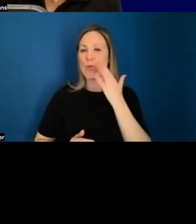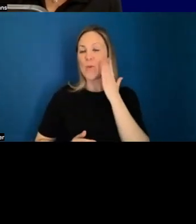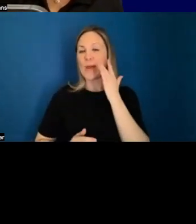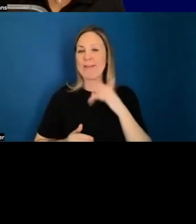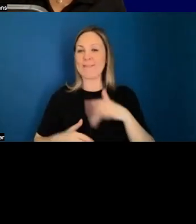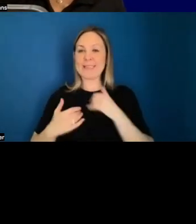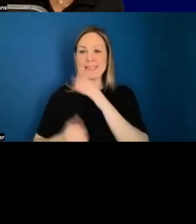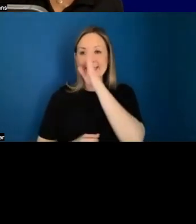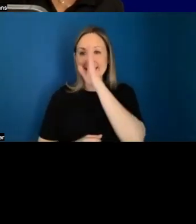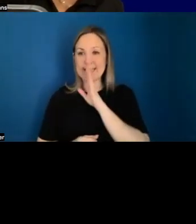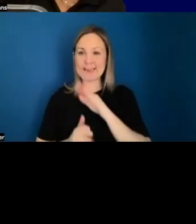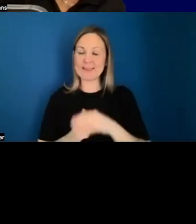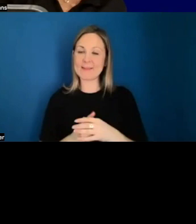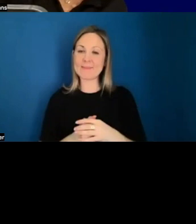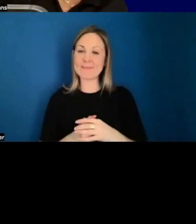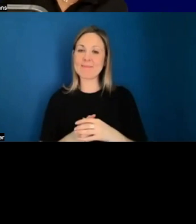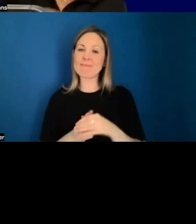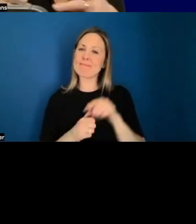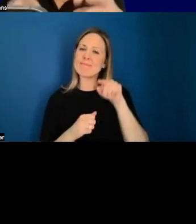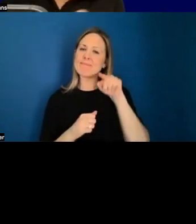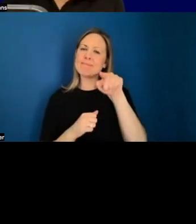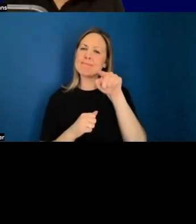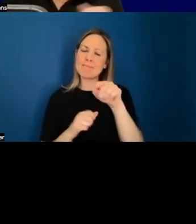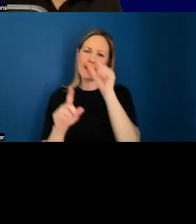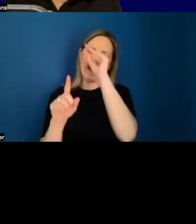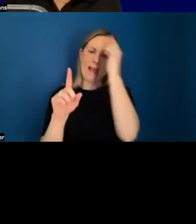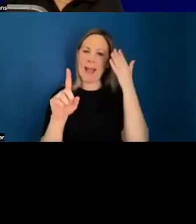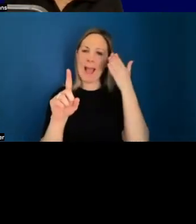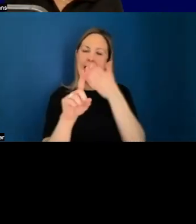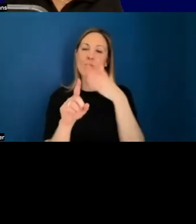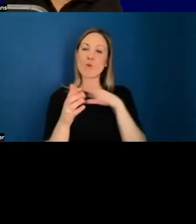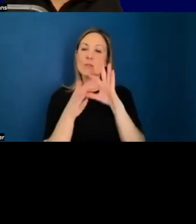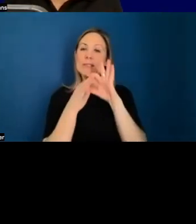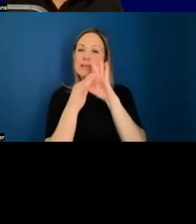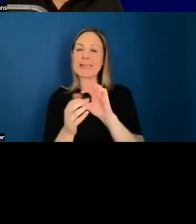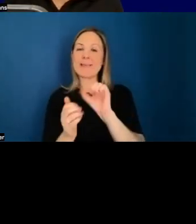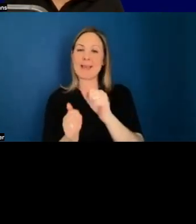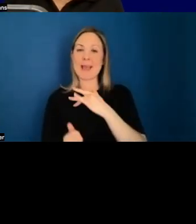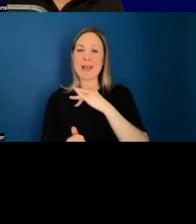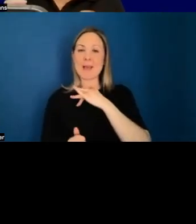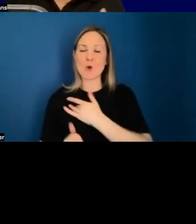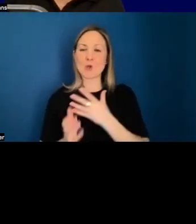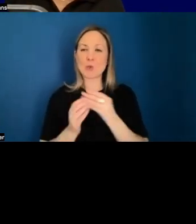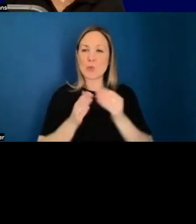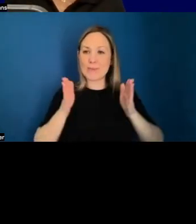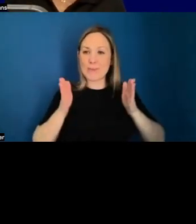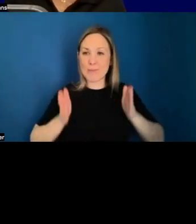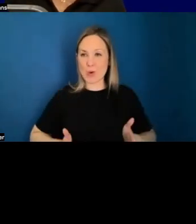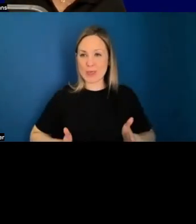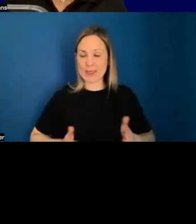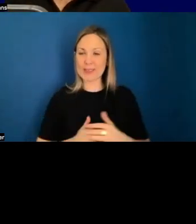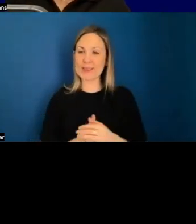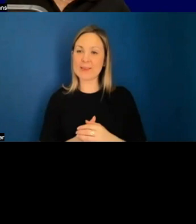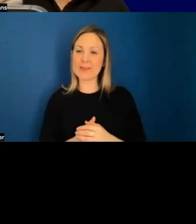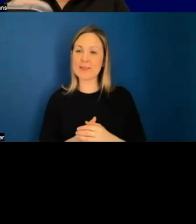The chart aims to connect the individual's emotion to their body, so again we're focusing on bringing